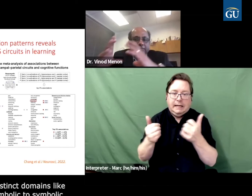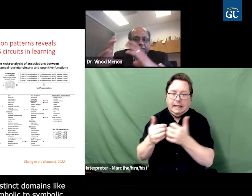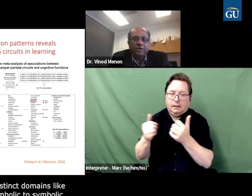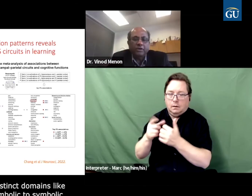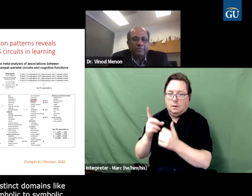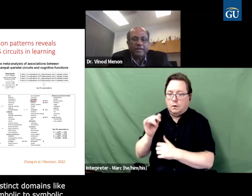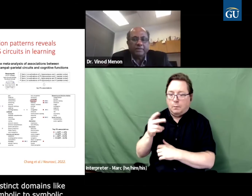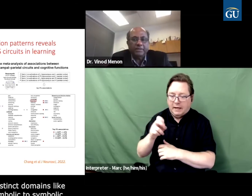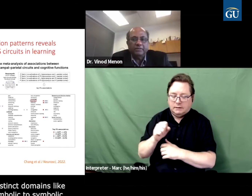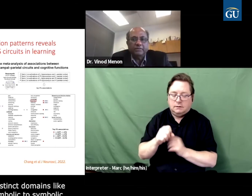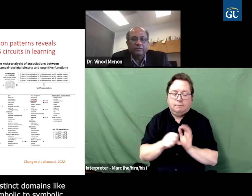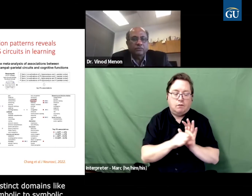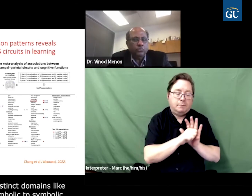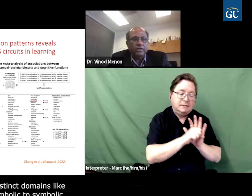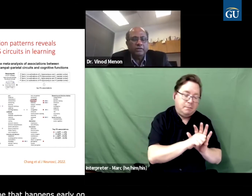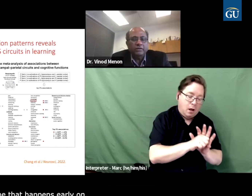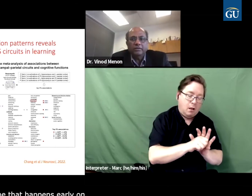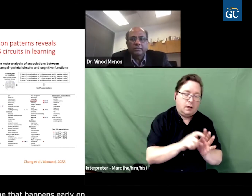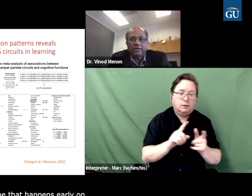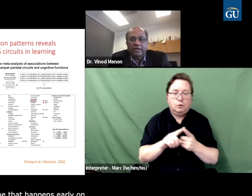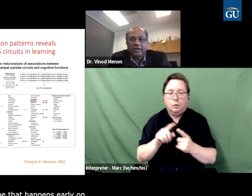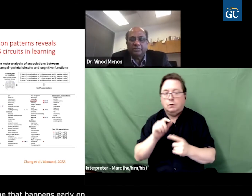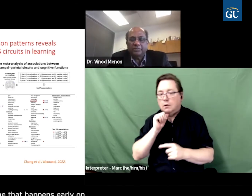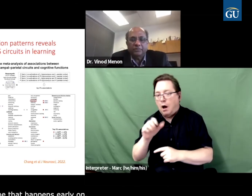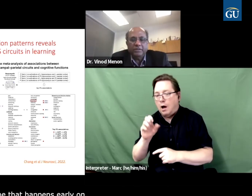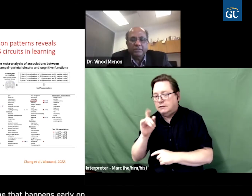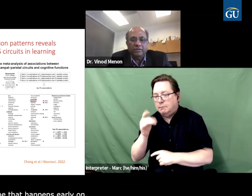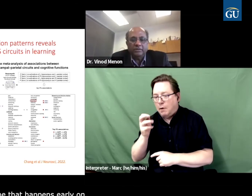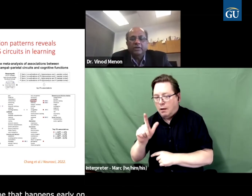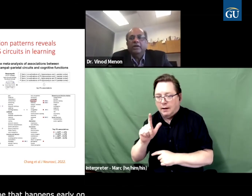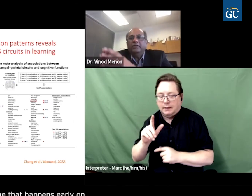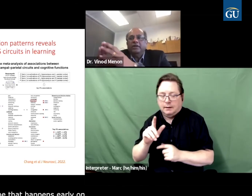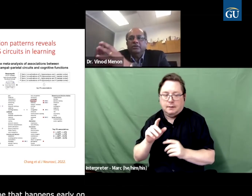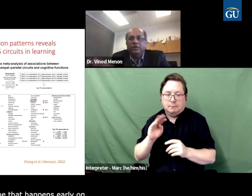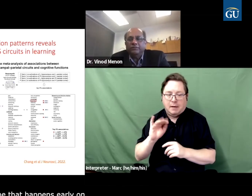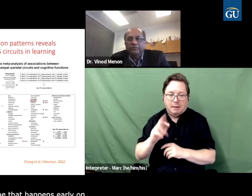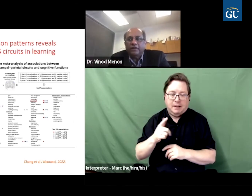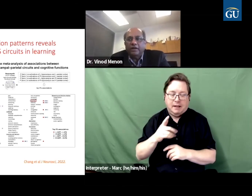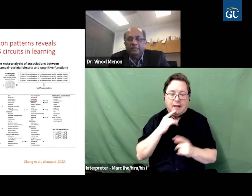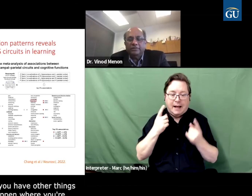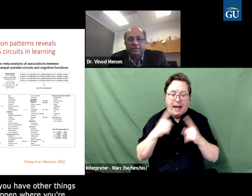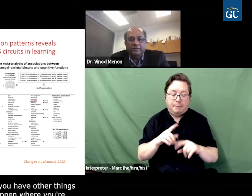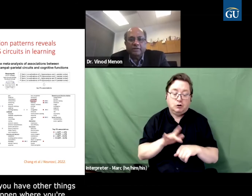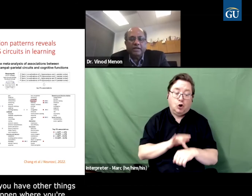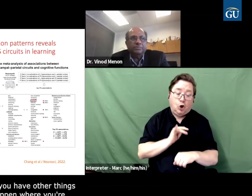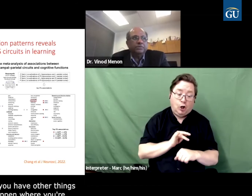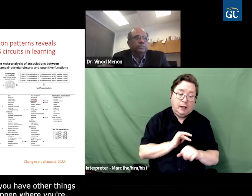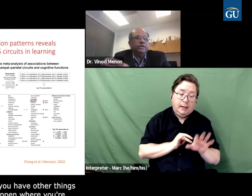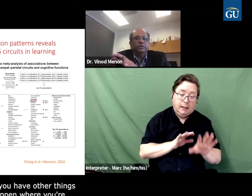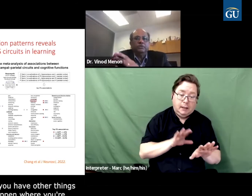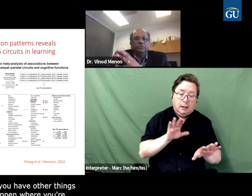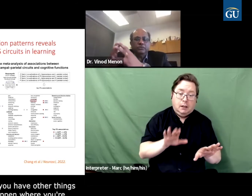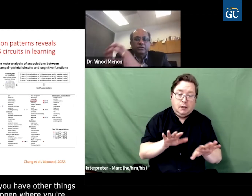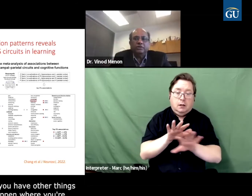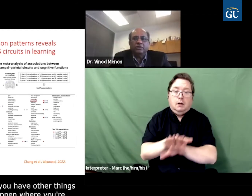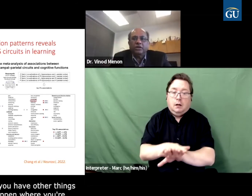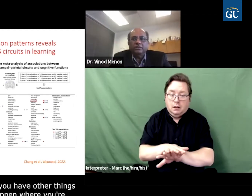non-symbolic to symbolic mapping is one that happens early on and then you have